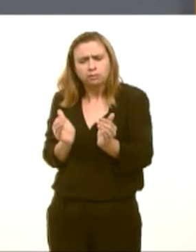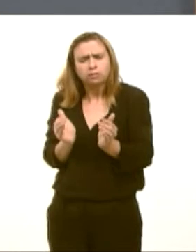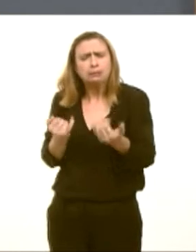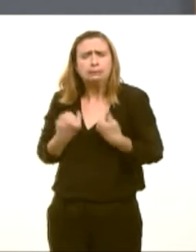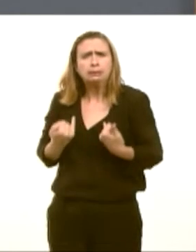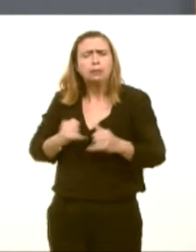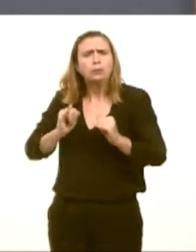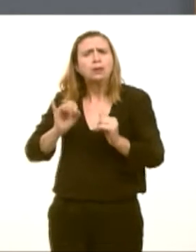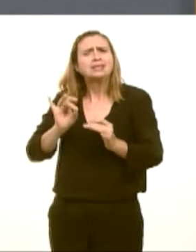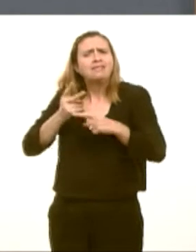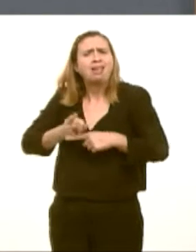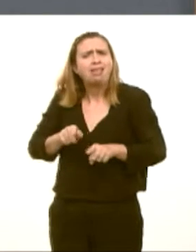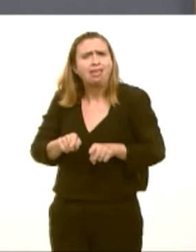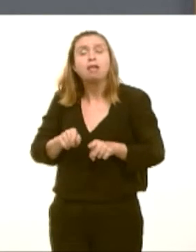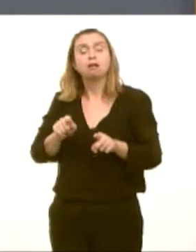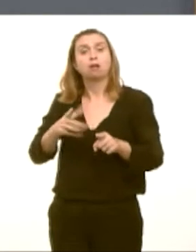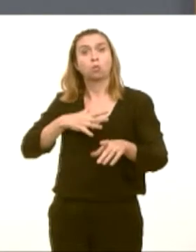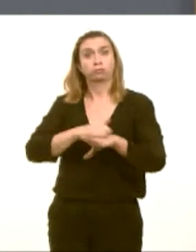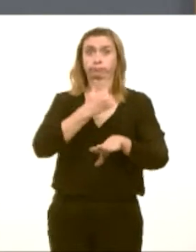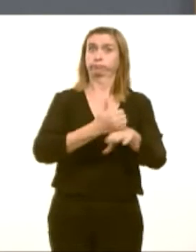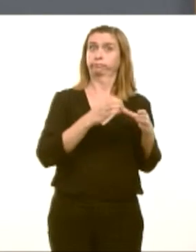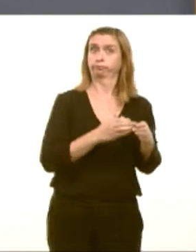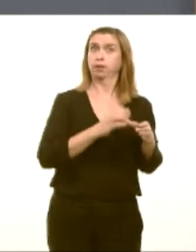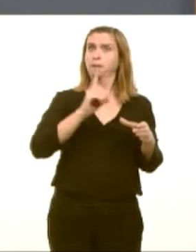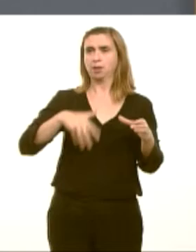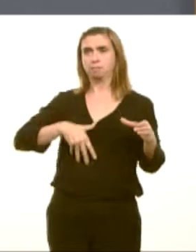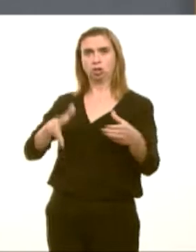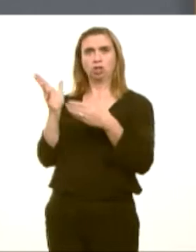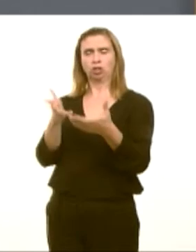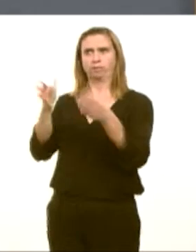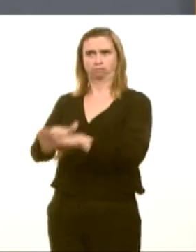by the removal of consultant-led maternity services at that hospital?